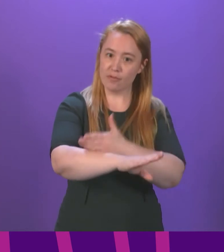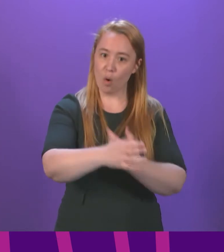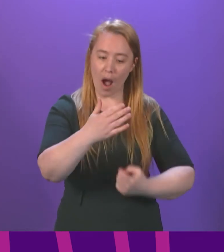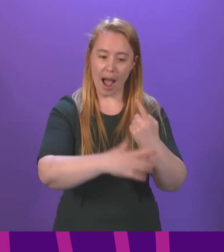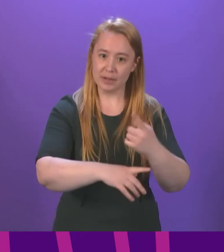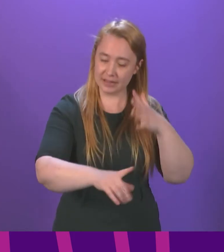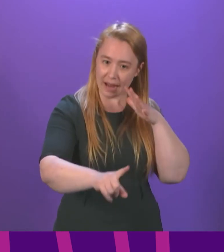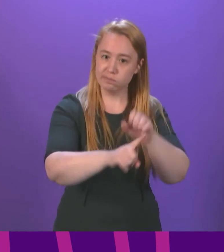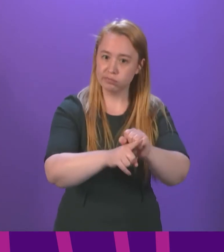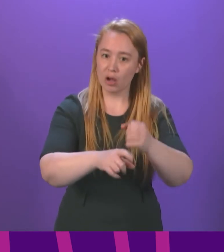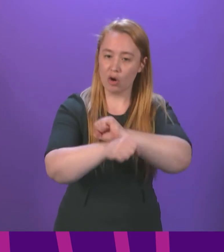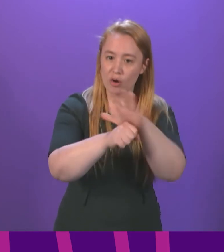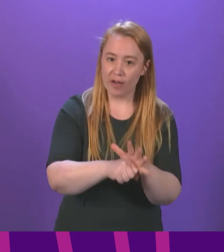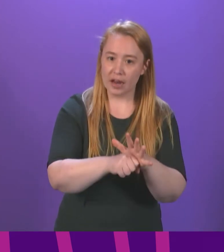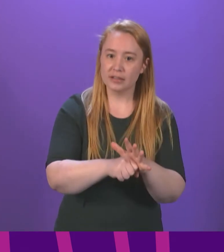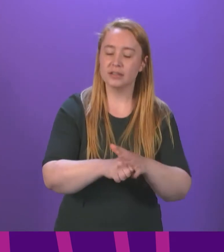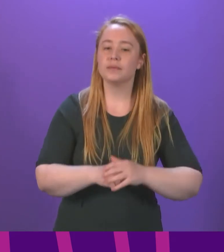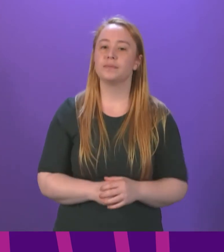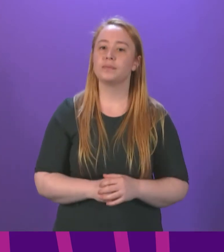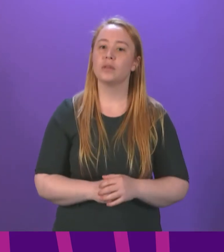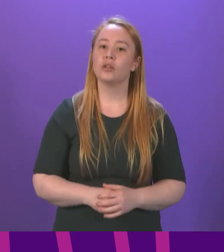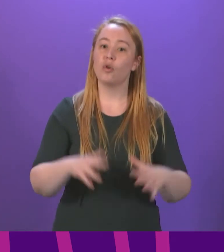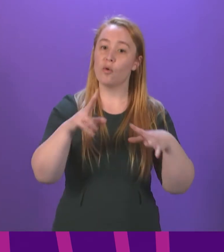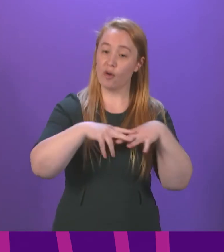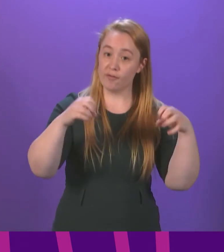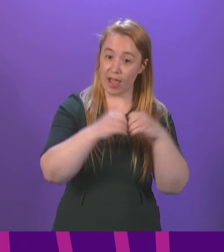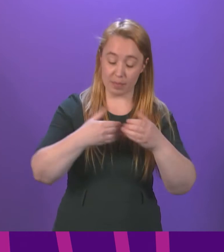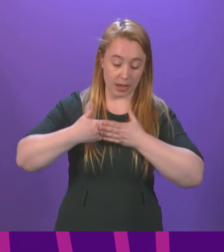February, all close contacts of index cases have been able to book a PCR test between